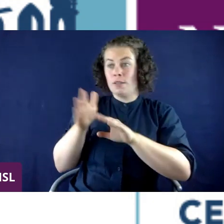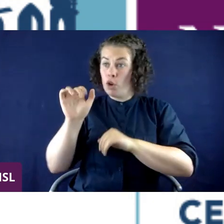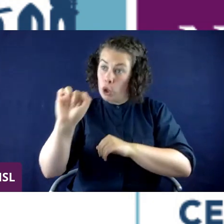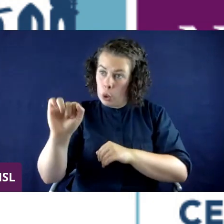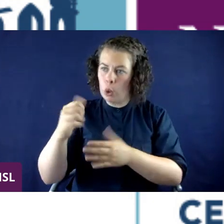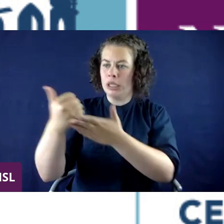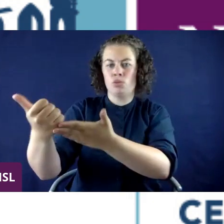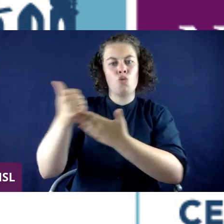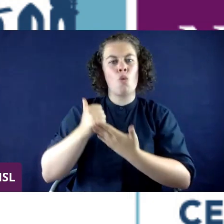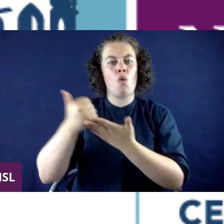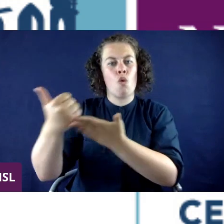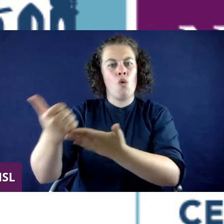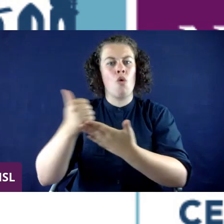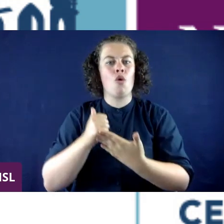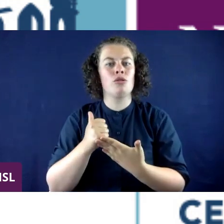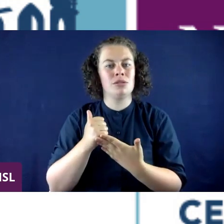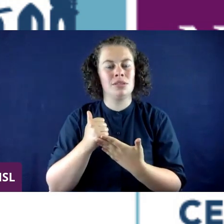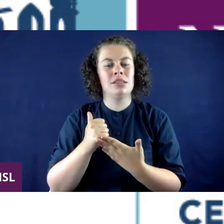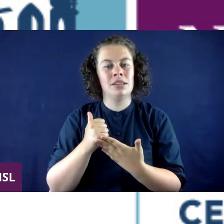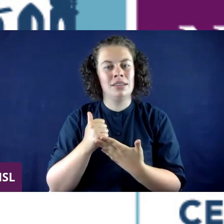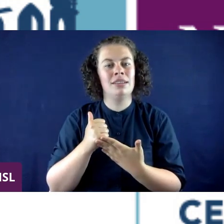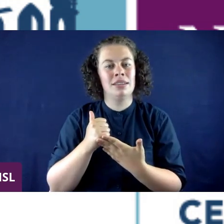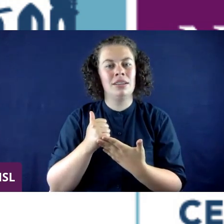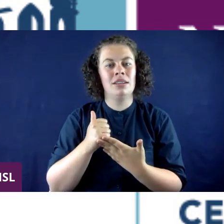us.